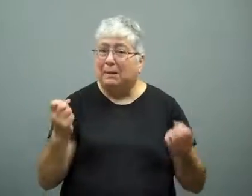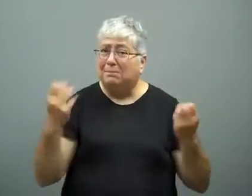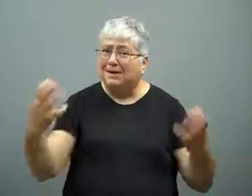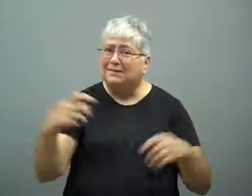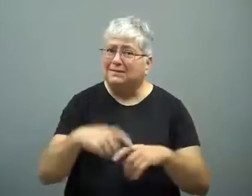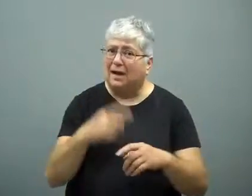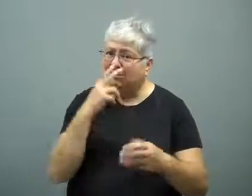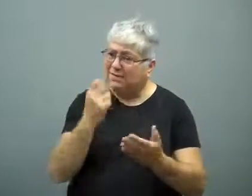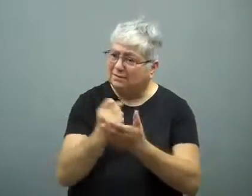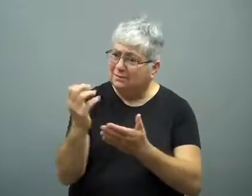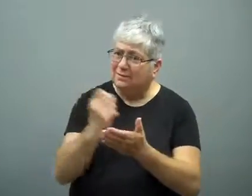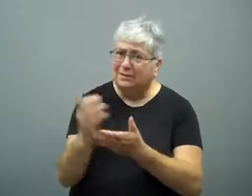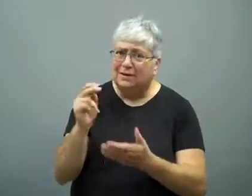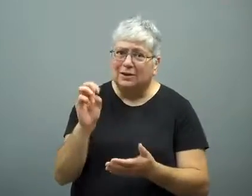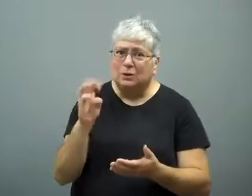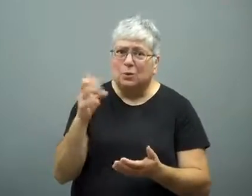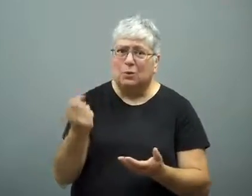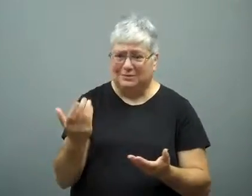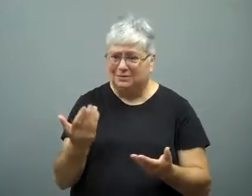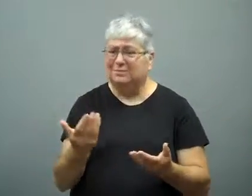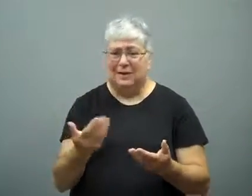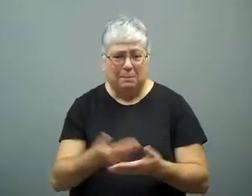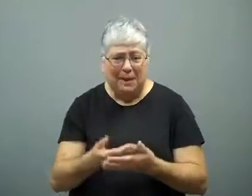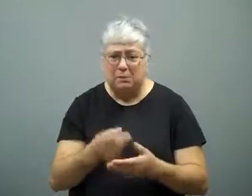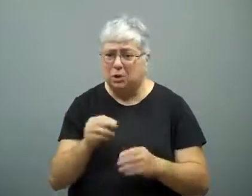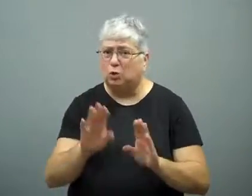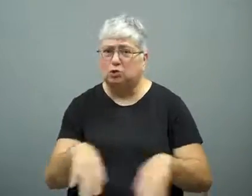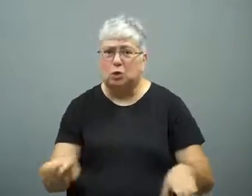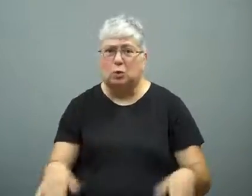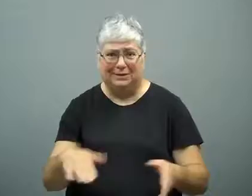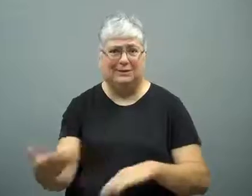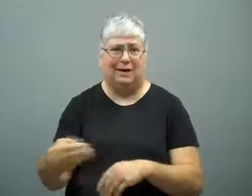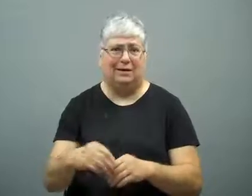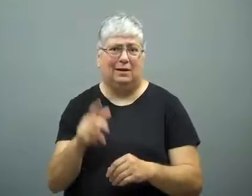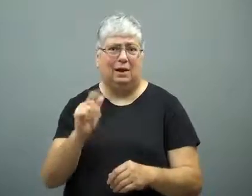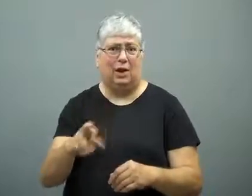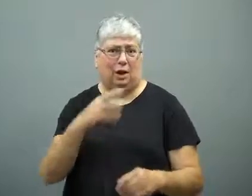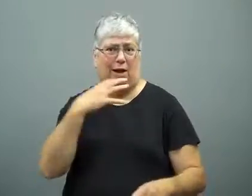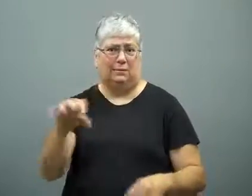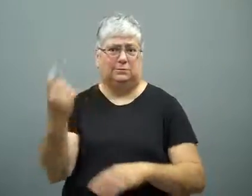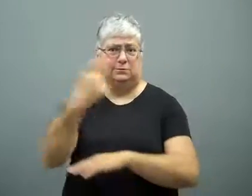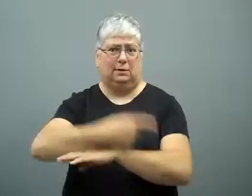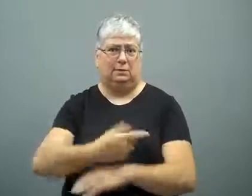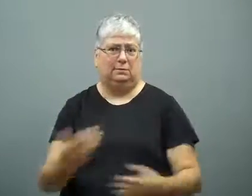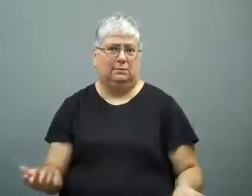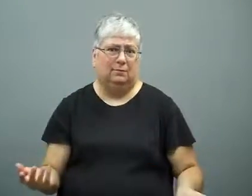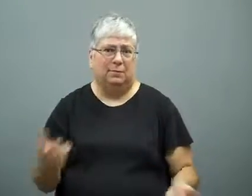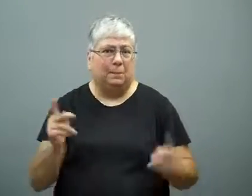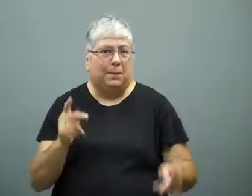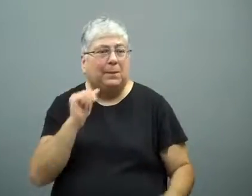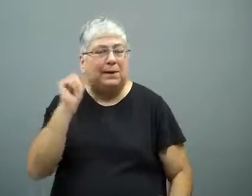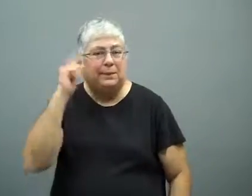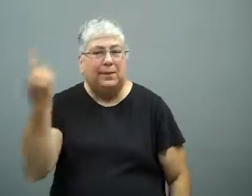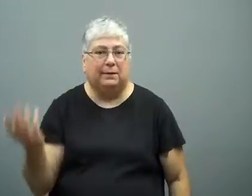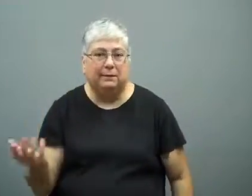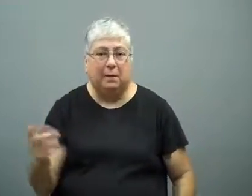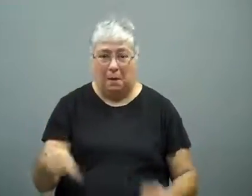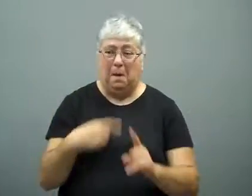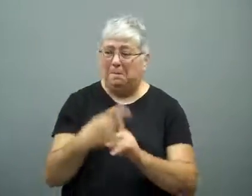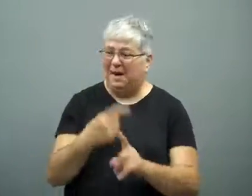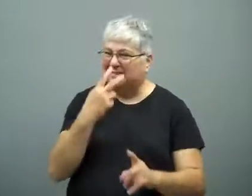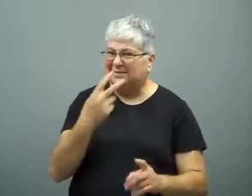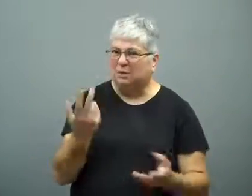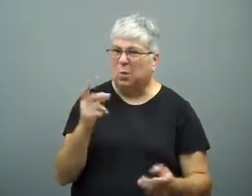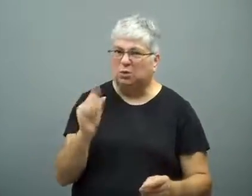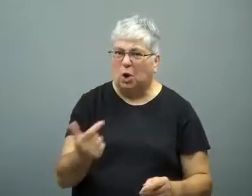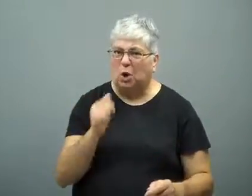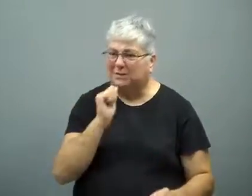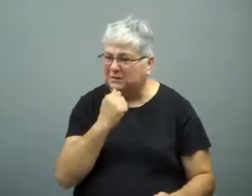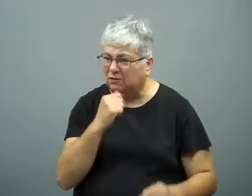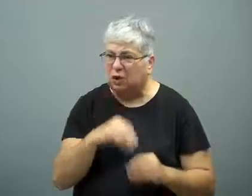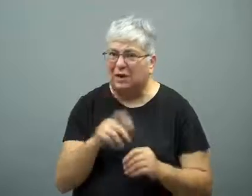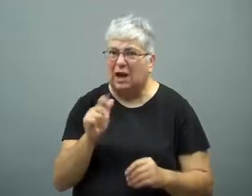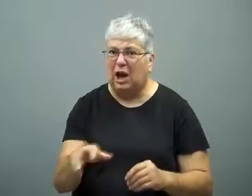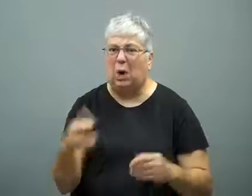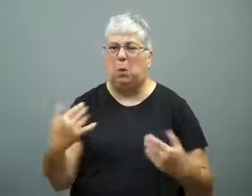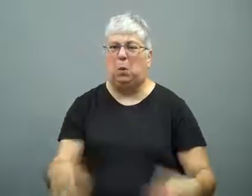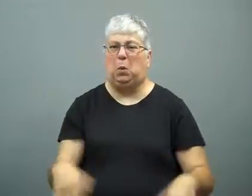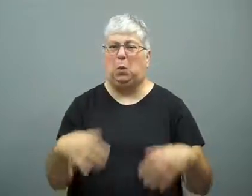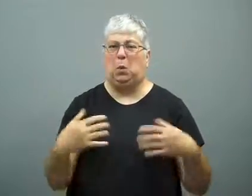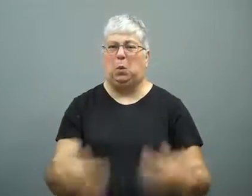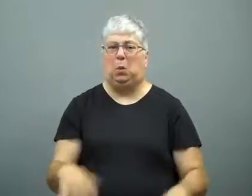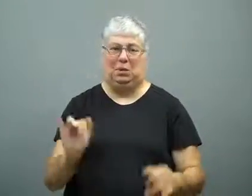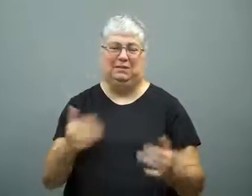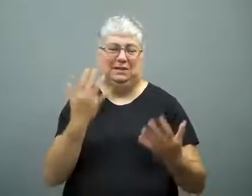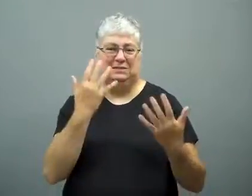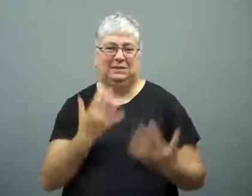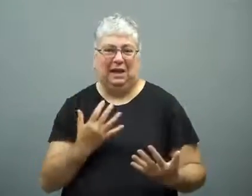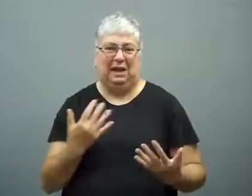But so many times we see in the news about babies and children dying in a hot car.